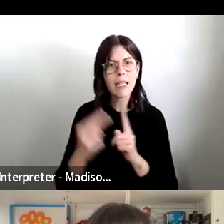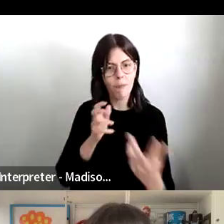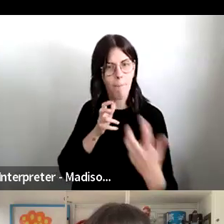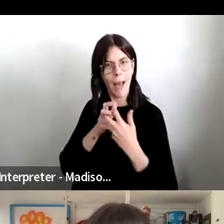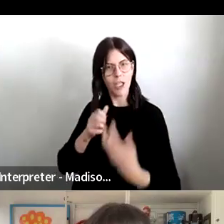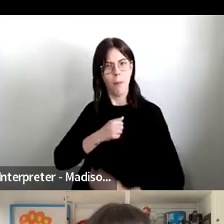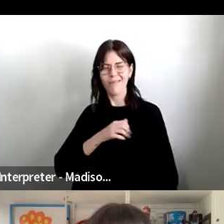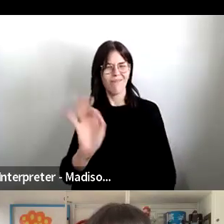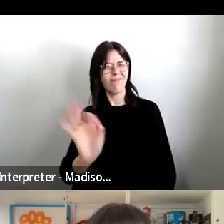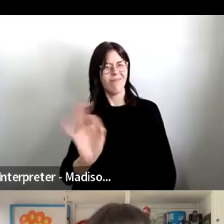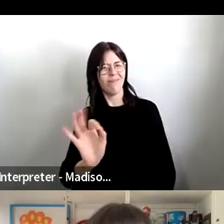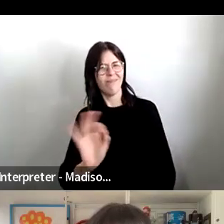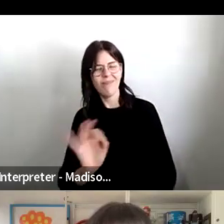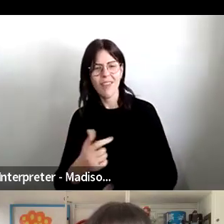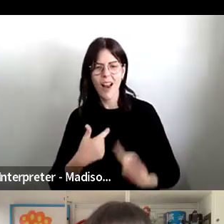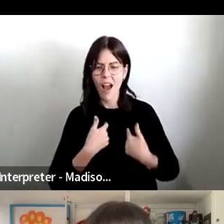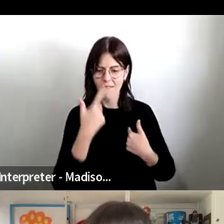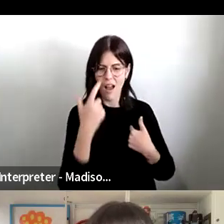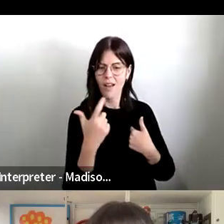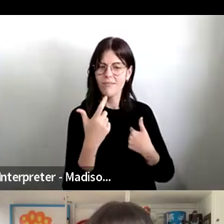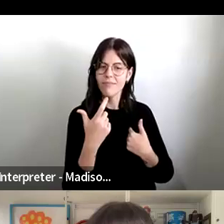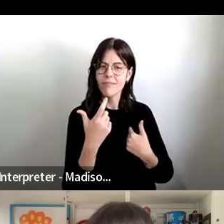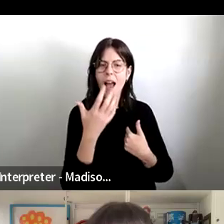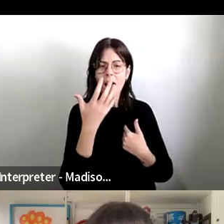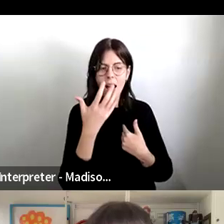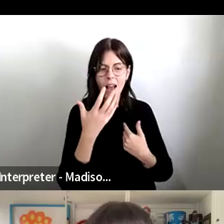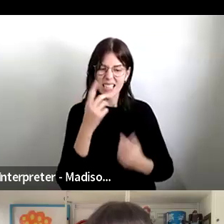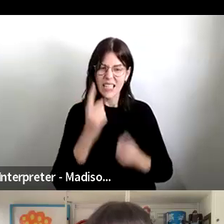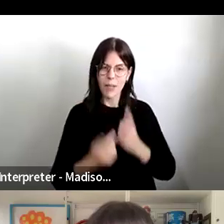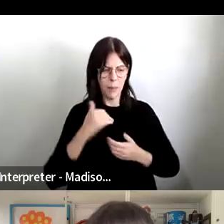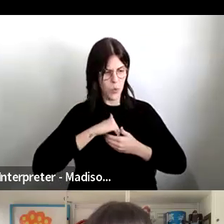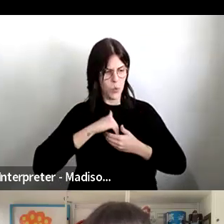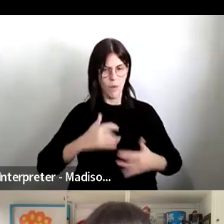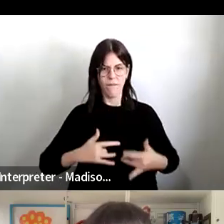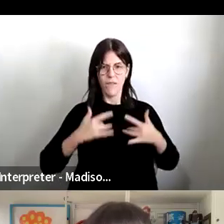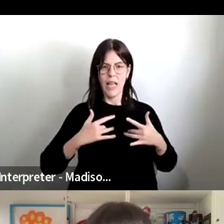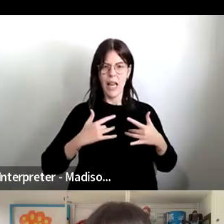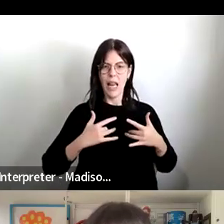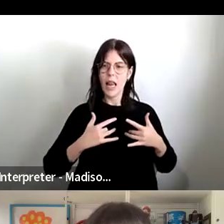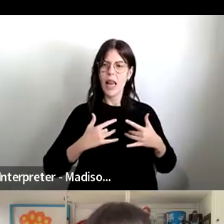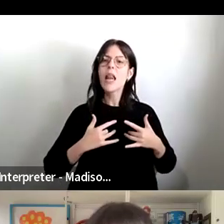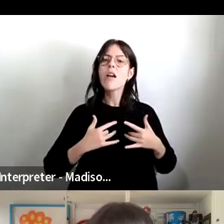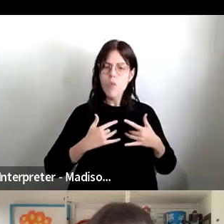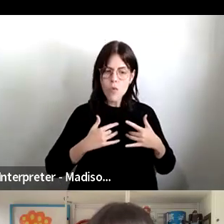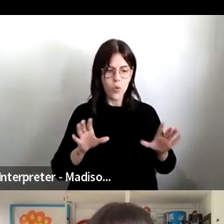I find that there is a natural tendency for some sort of grouping and scoring, so there is a lot of